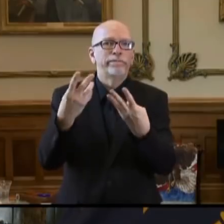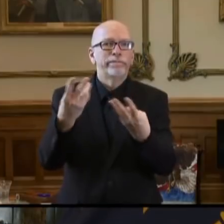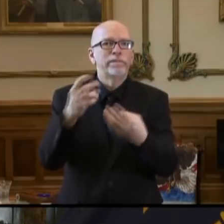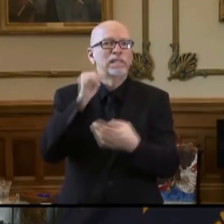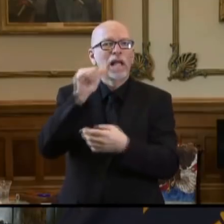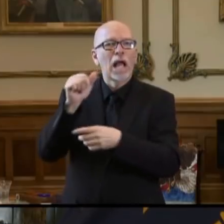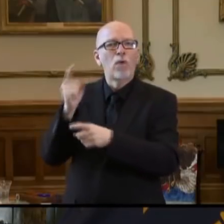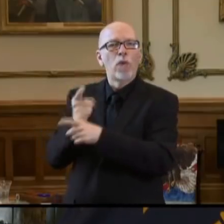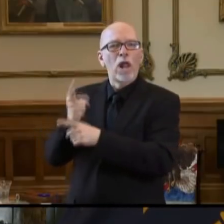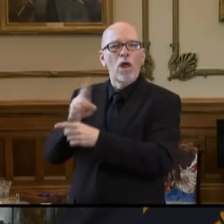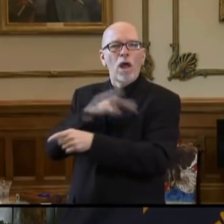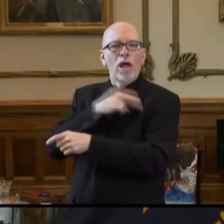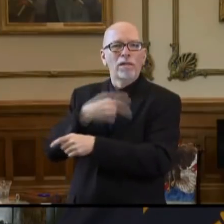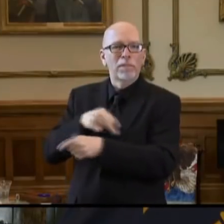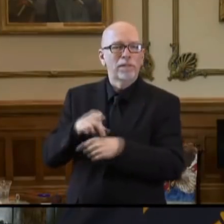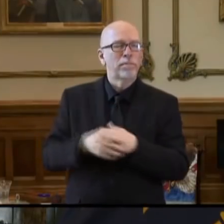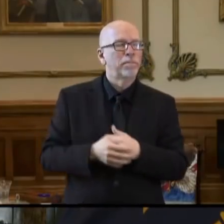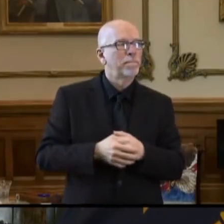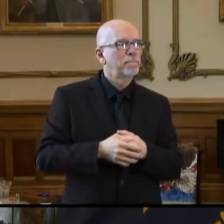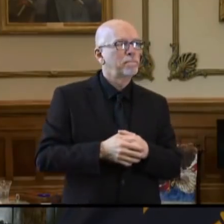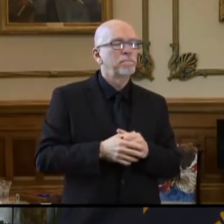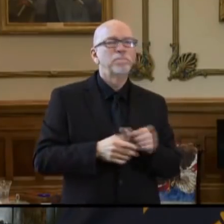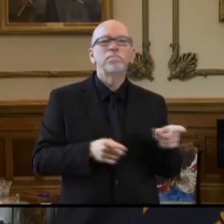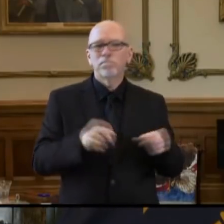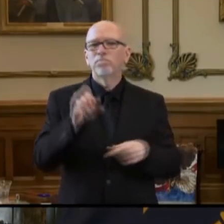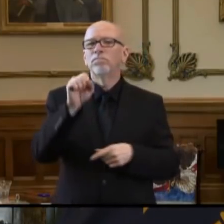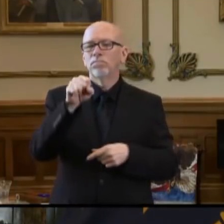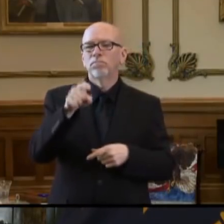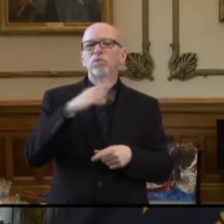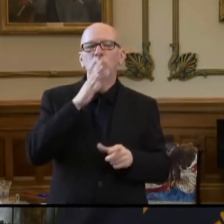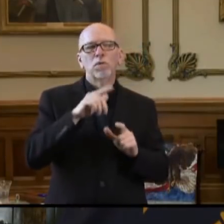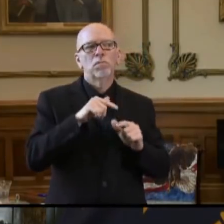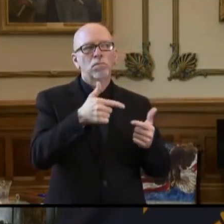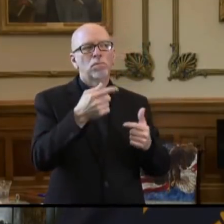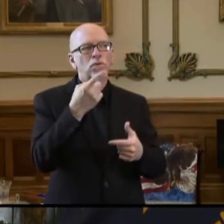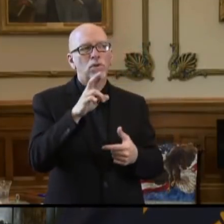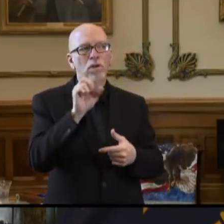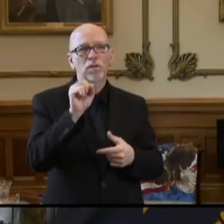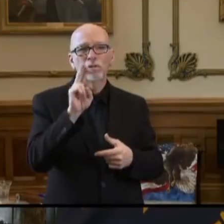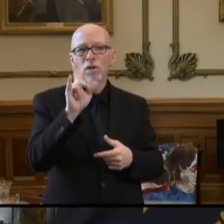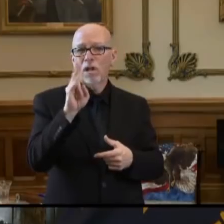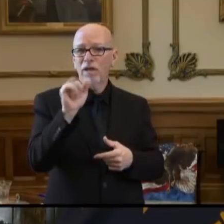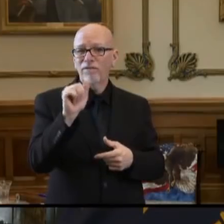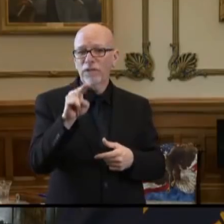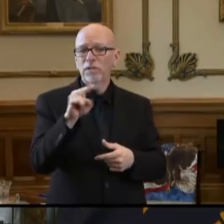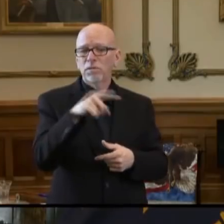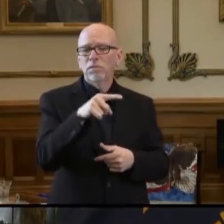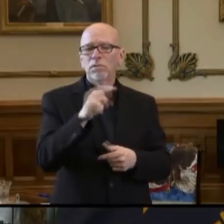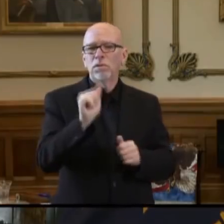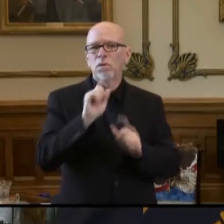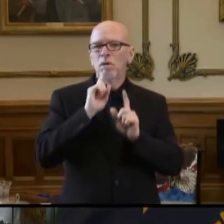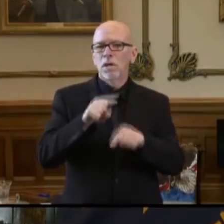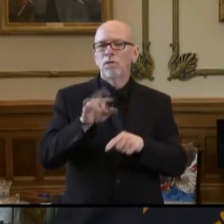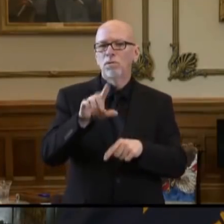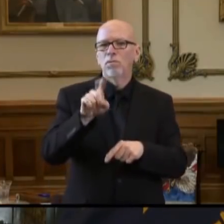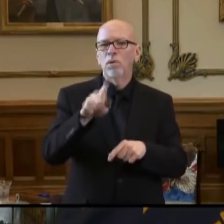HOSPITALS TO HANDLE HUNDREDS, MAYBE THOUSANDS OF PATIENTS OUTSIDE THE TRADITIONAL HOSPITAL SETTINGS? YES, JOHN,